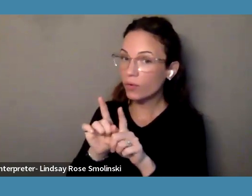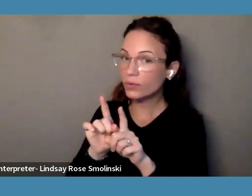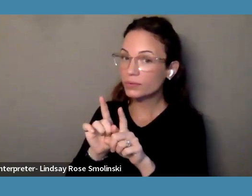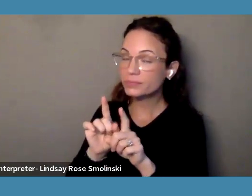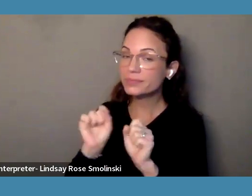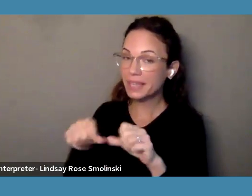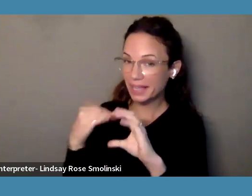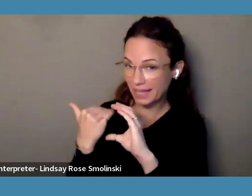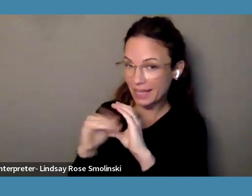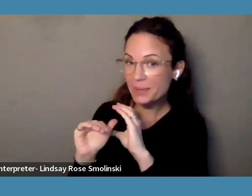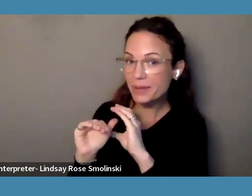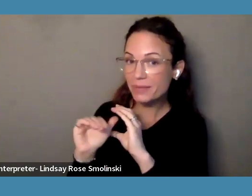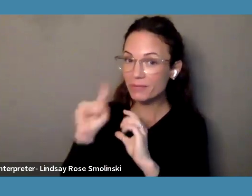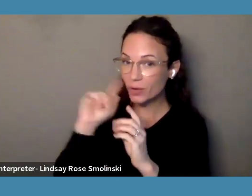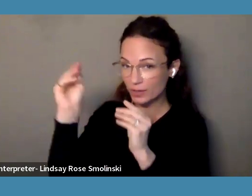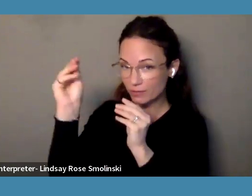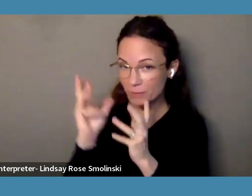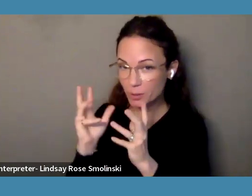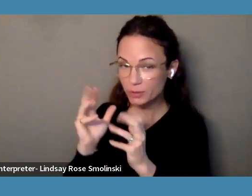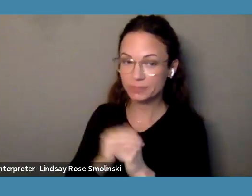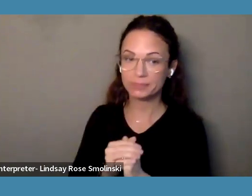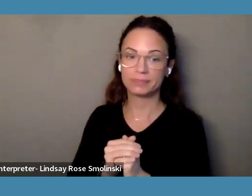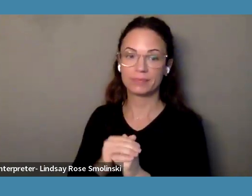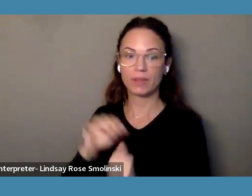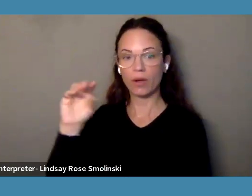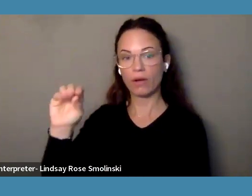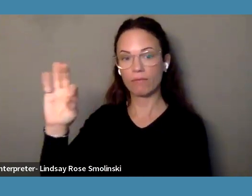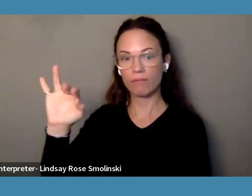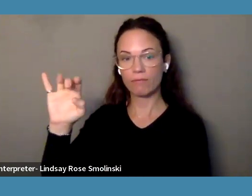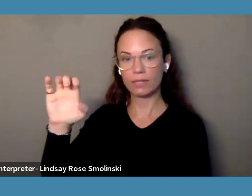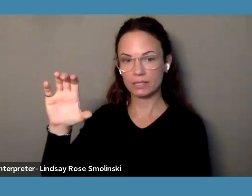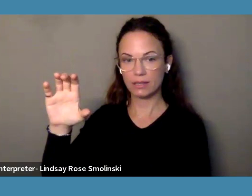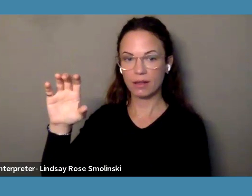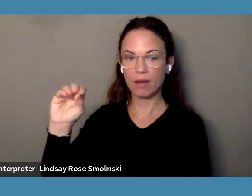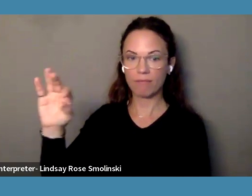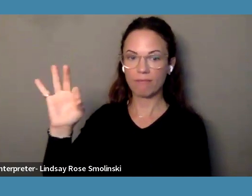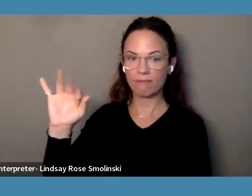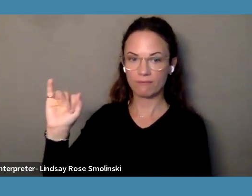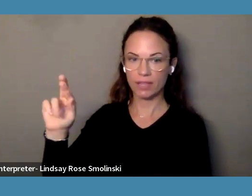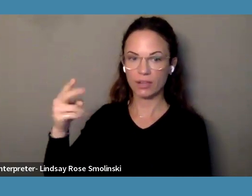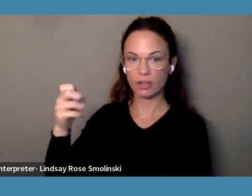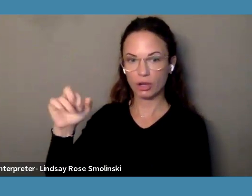You can also contact them via email at officeoffairhearings@ahca.myflorida.com